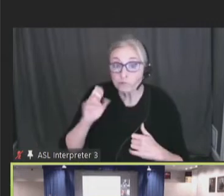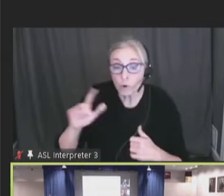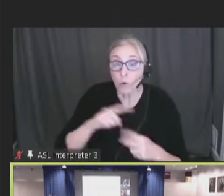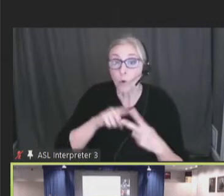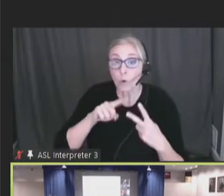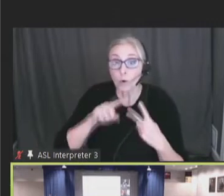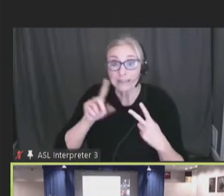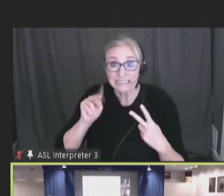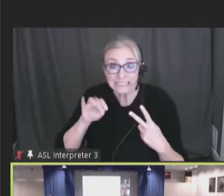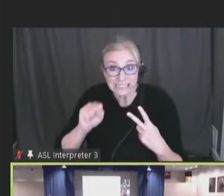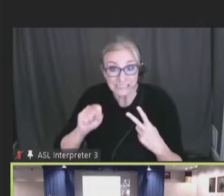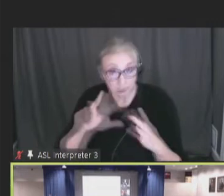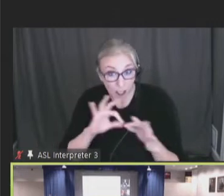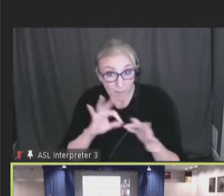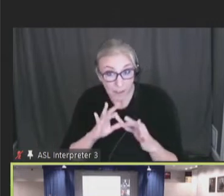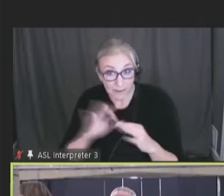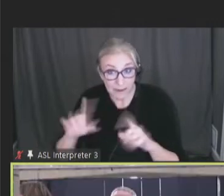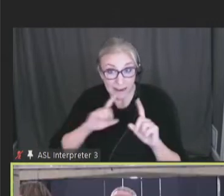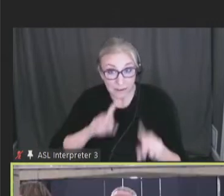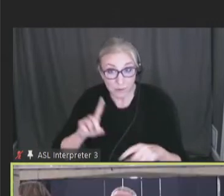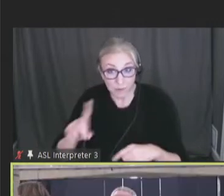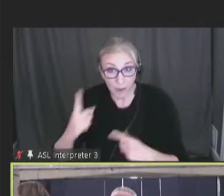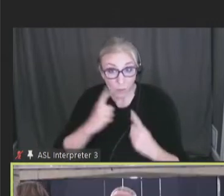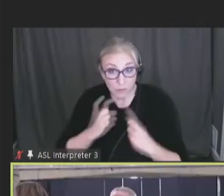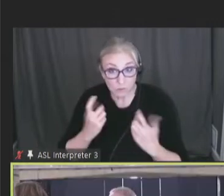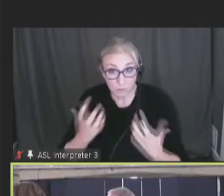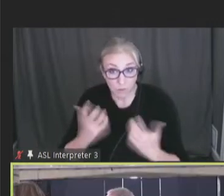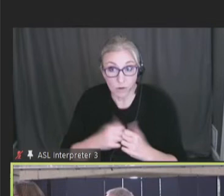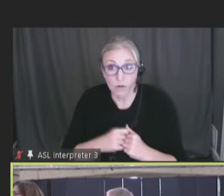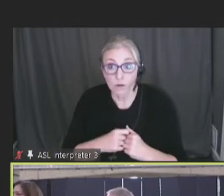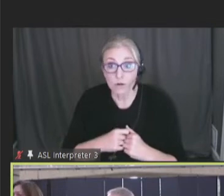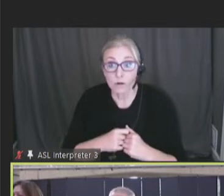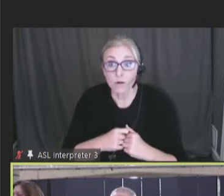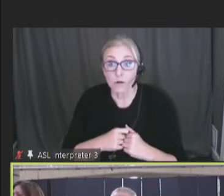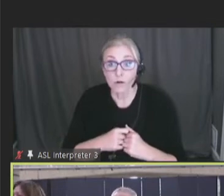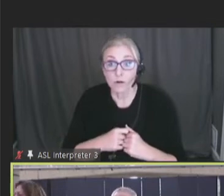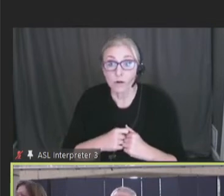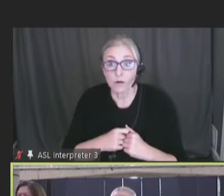Denise Octavia Smith: